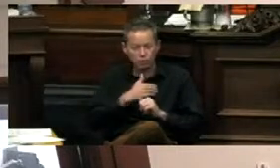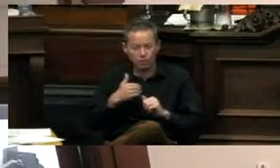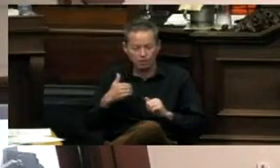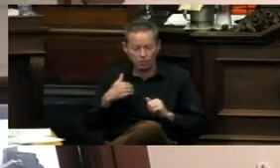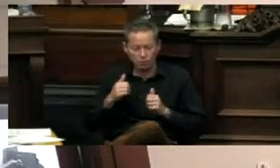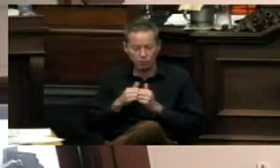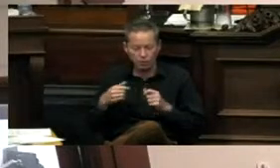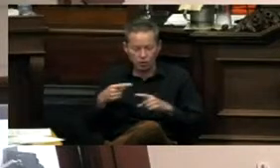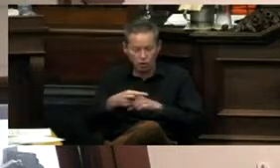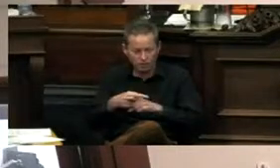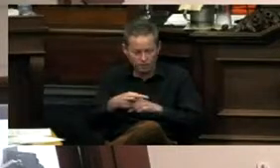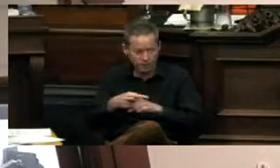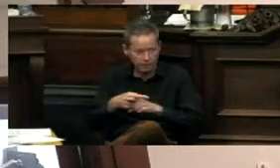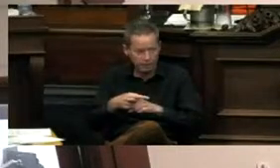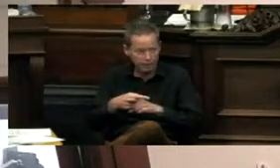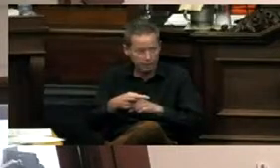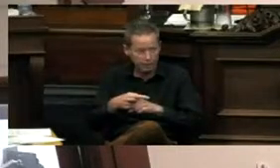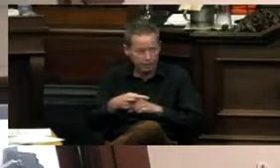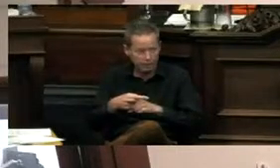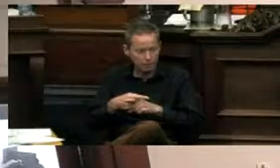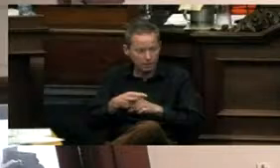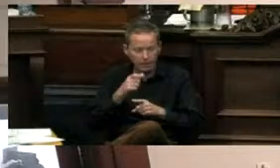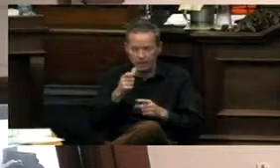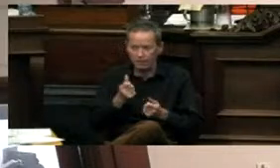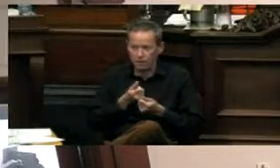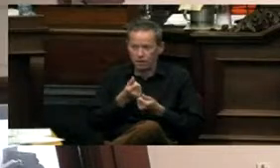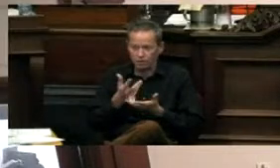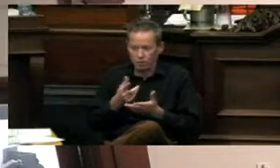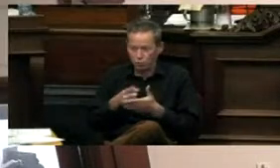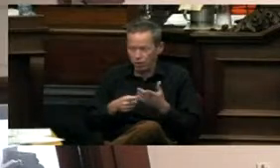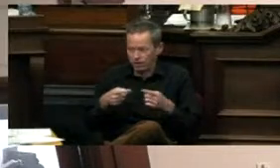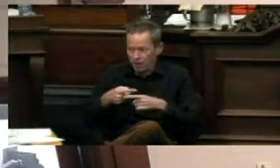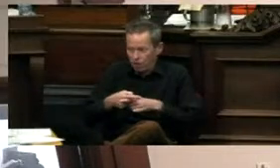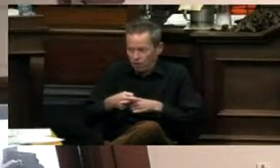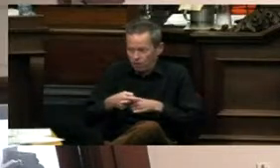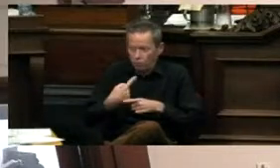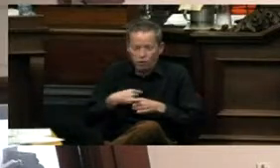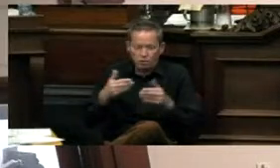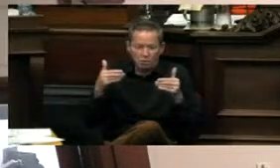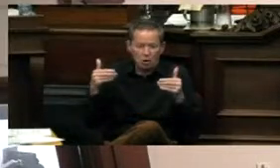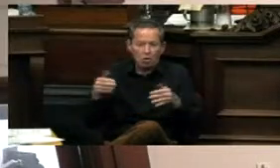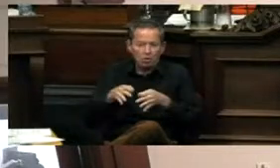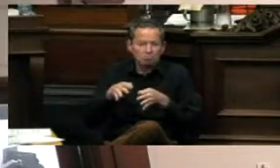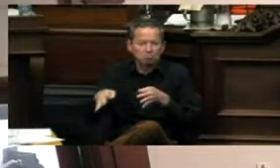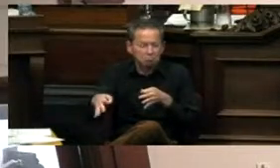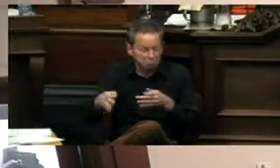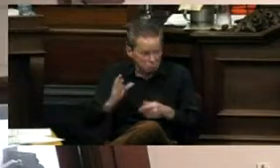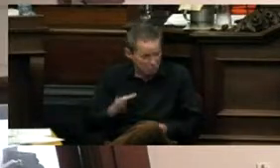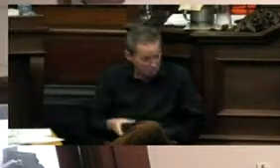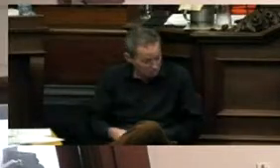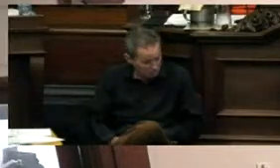But that means there are several seven others who can. So because of two members with a conflict